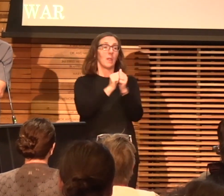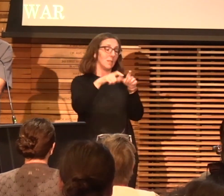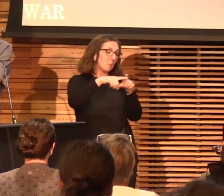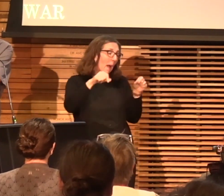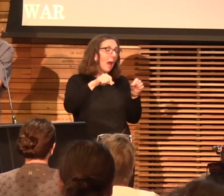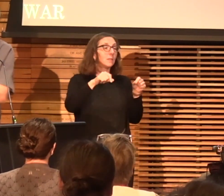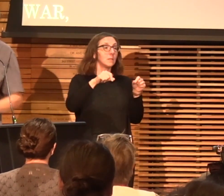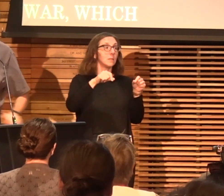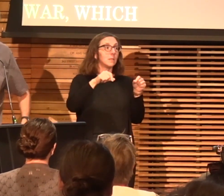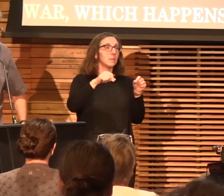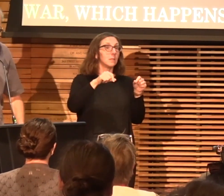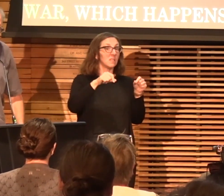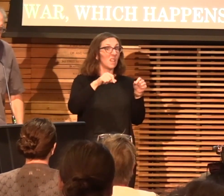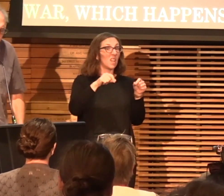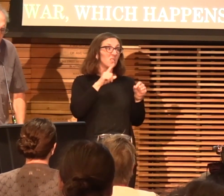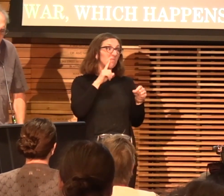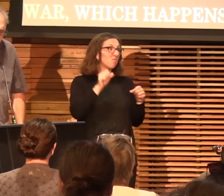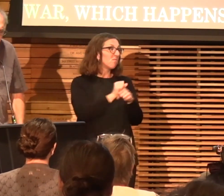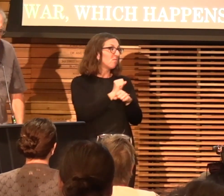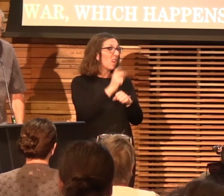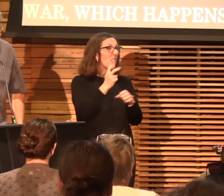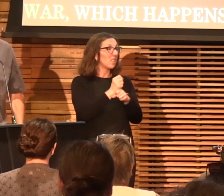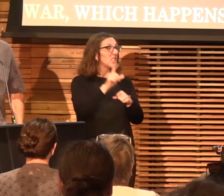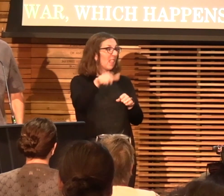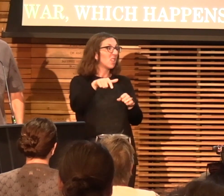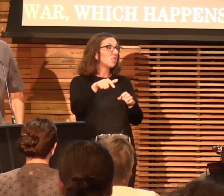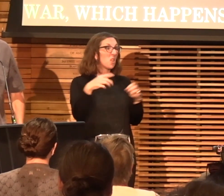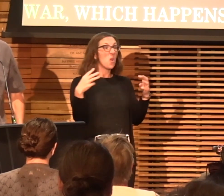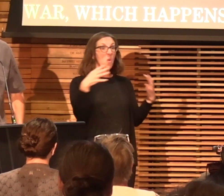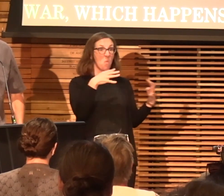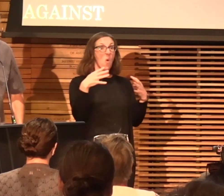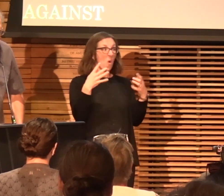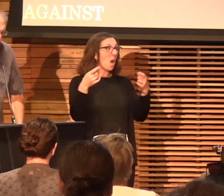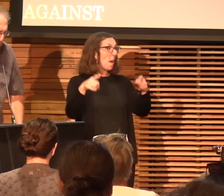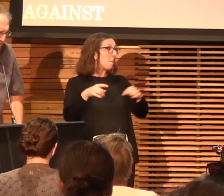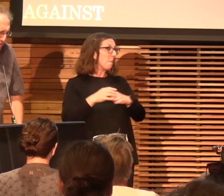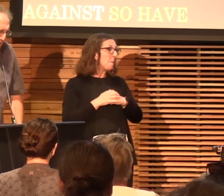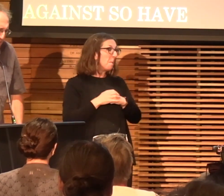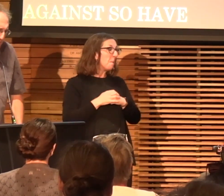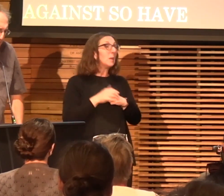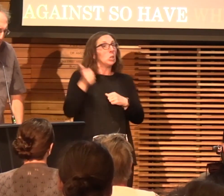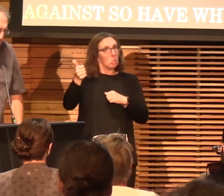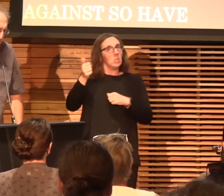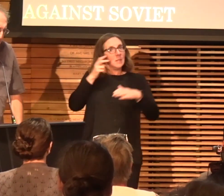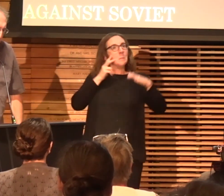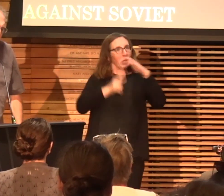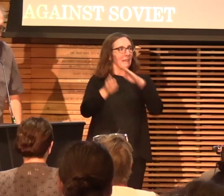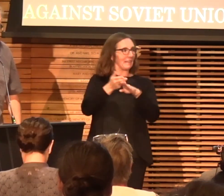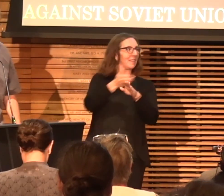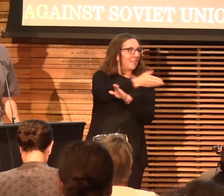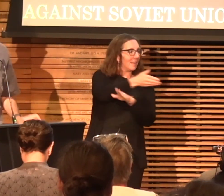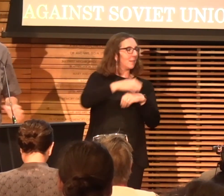which happens three years later, against the Soviet Union. She starts to take up